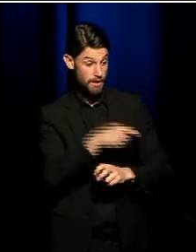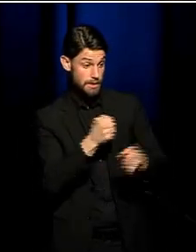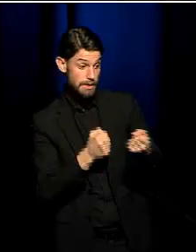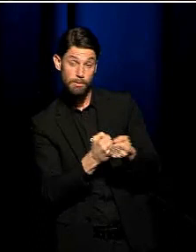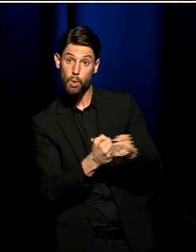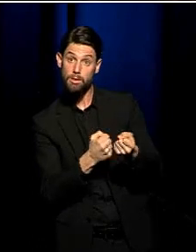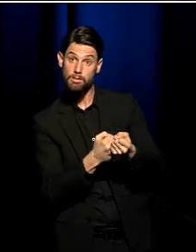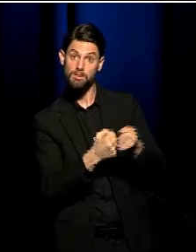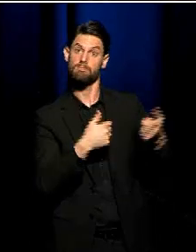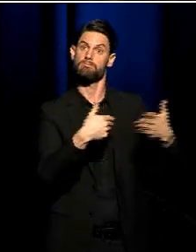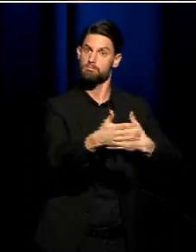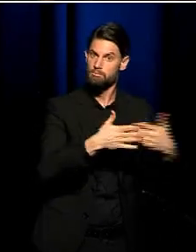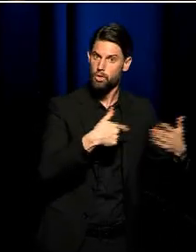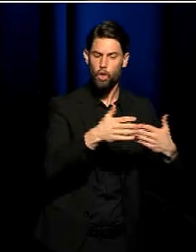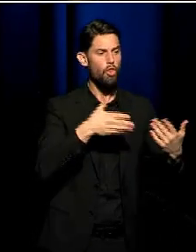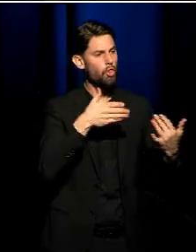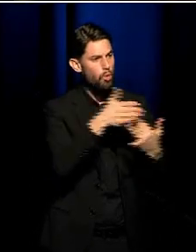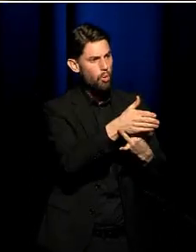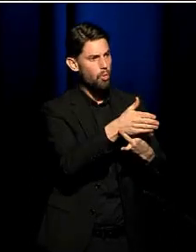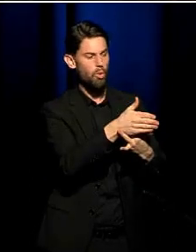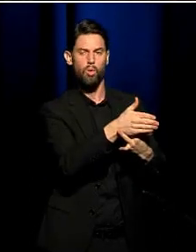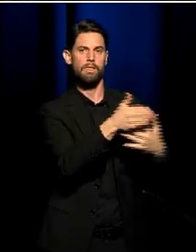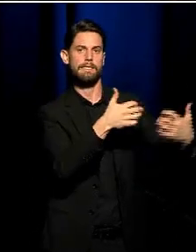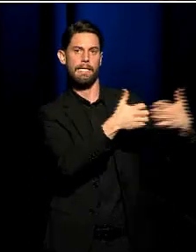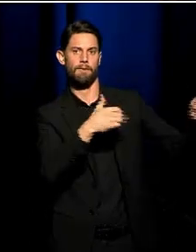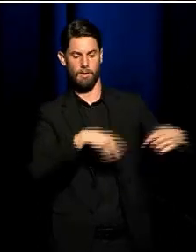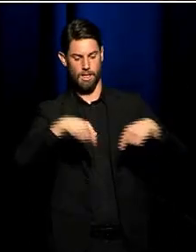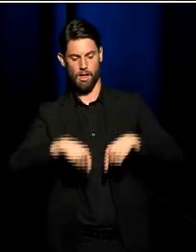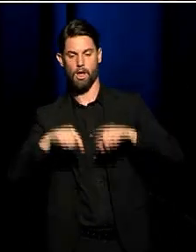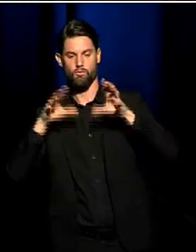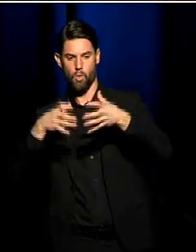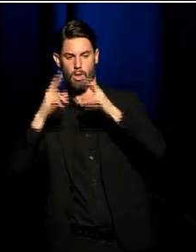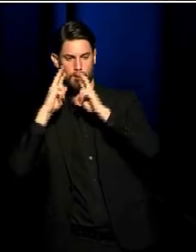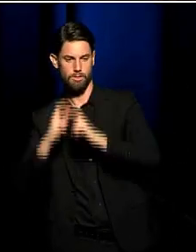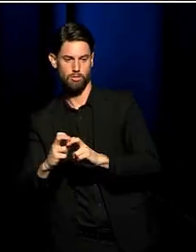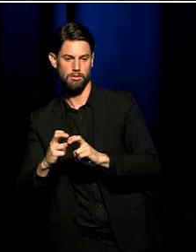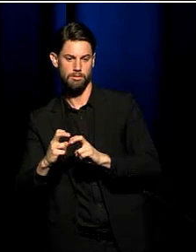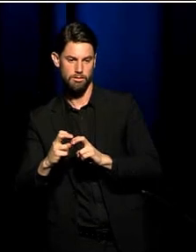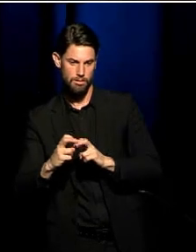administered through their agencies external to the Royal Commission. The Commission knows how vital these supports